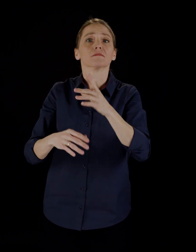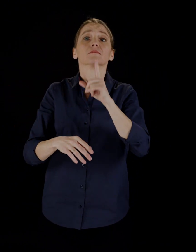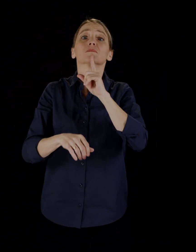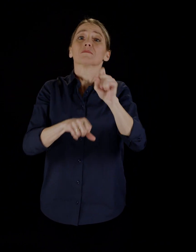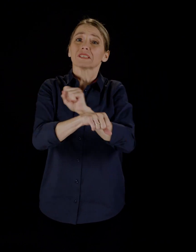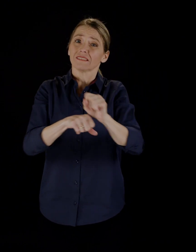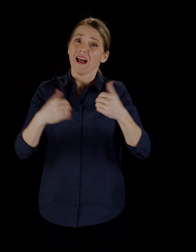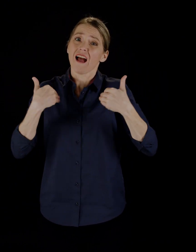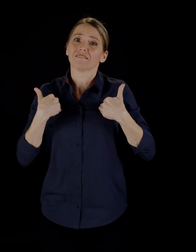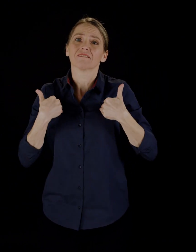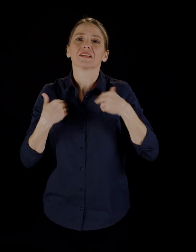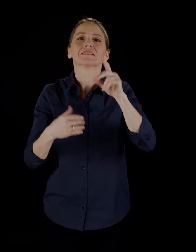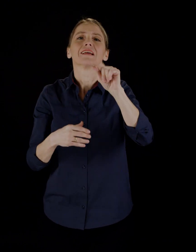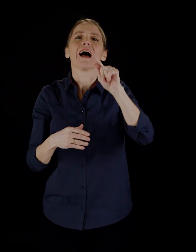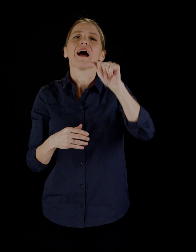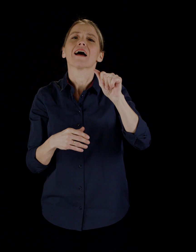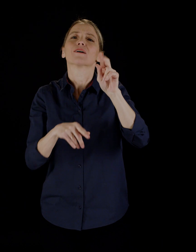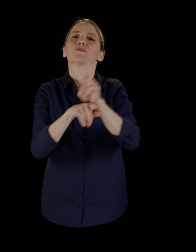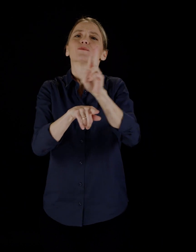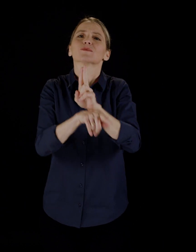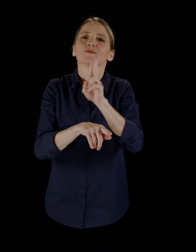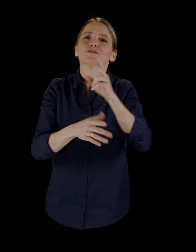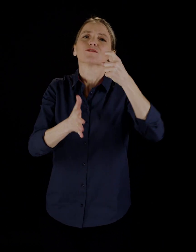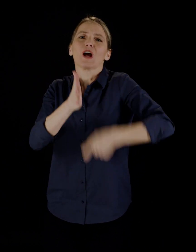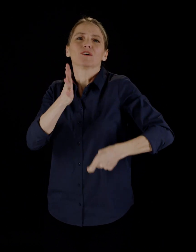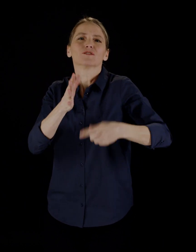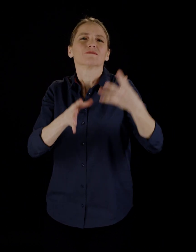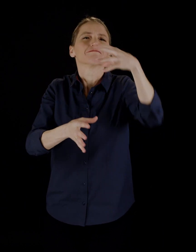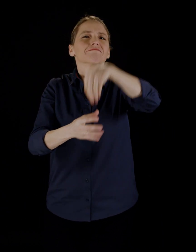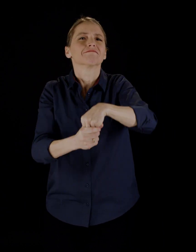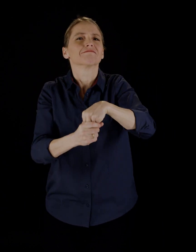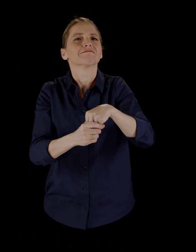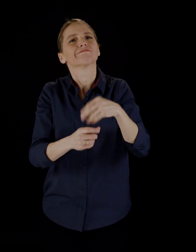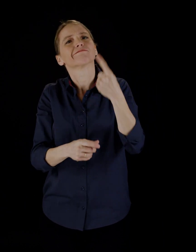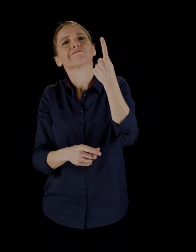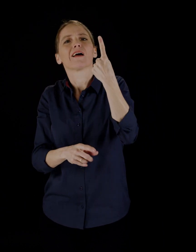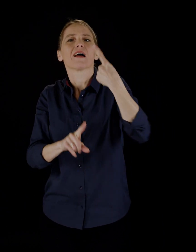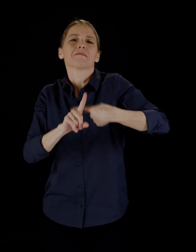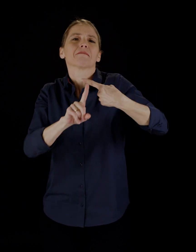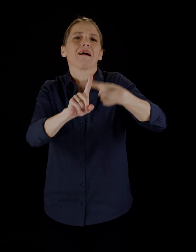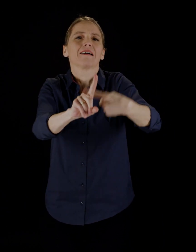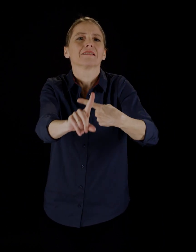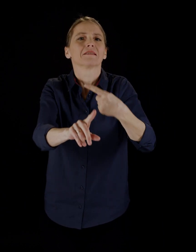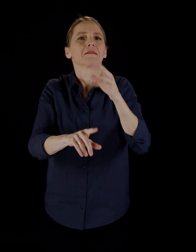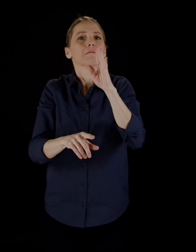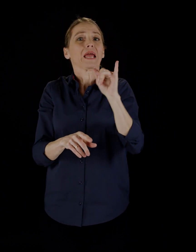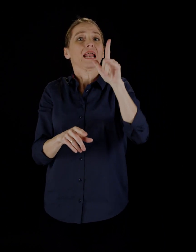Usage alerts allow a customer to adjust or tailor their data usage in order to make informed